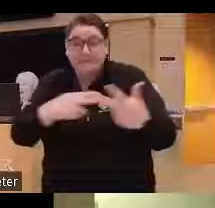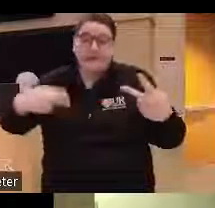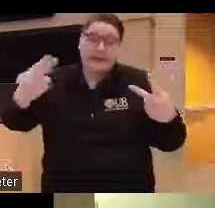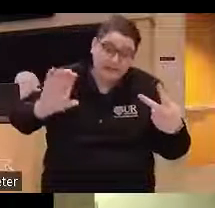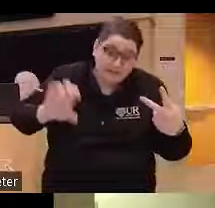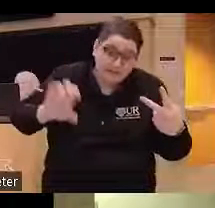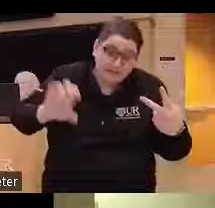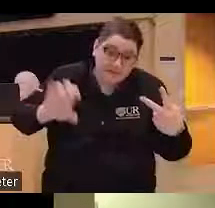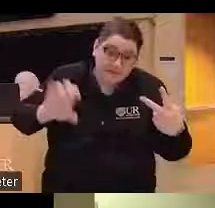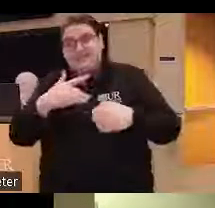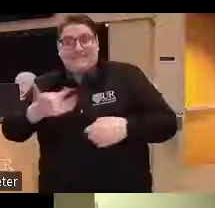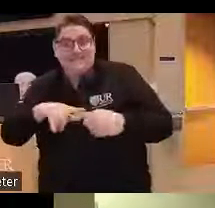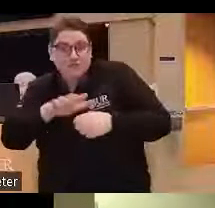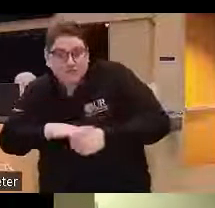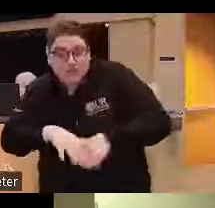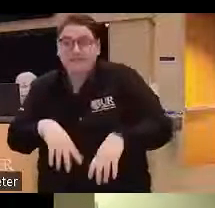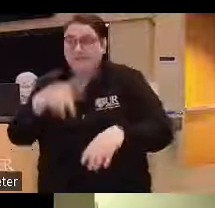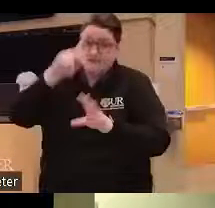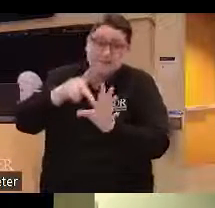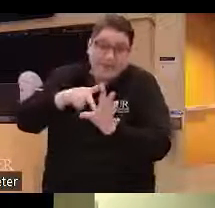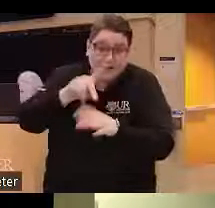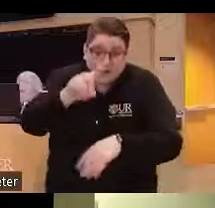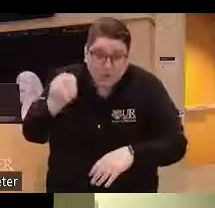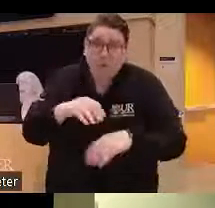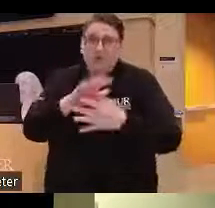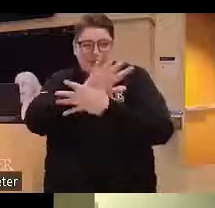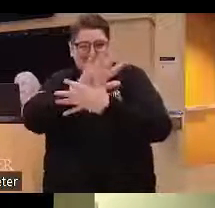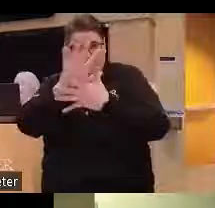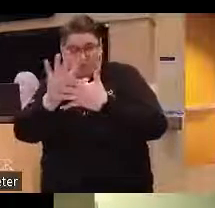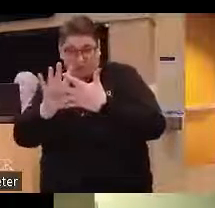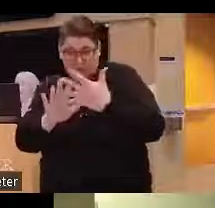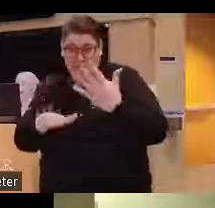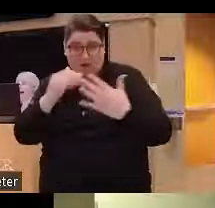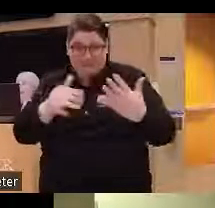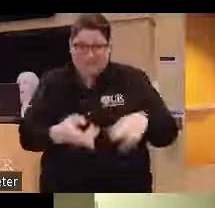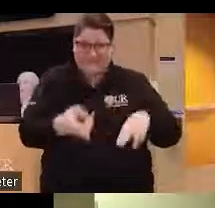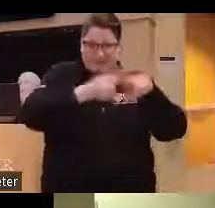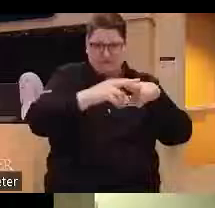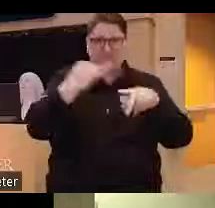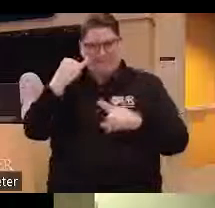stress sensitivity psychiatric disorders all being increased um but I would like you to see